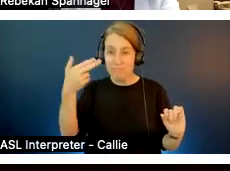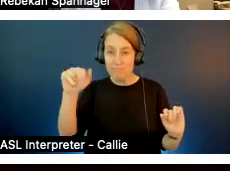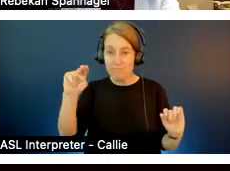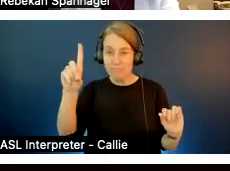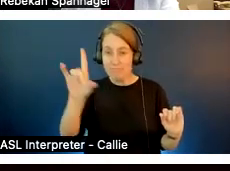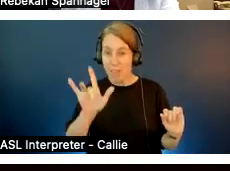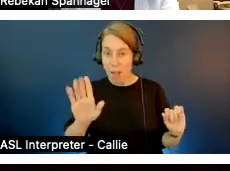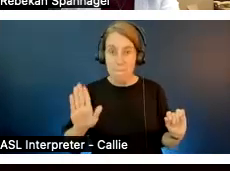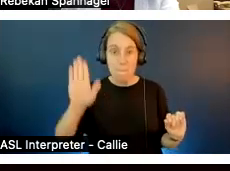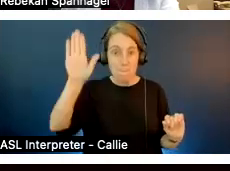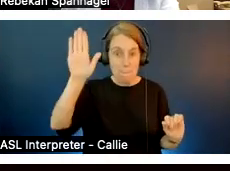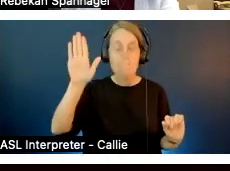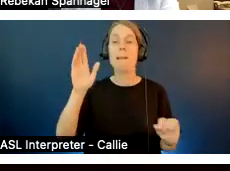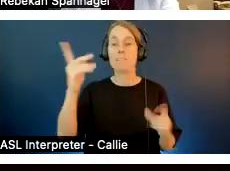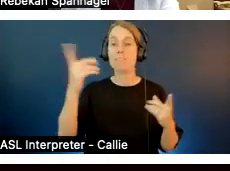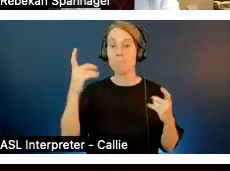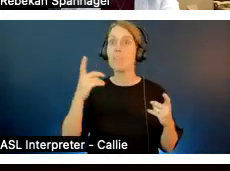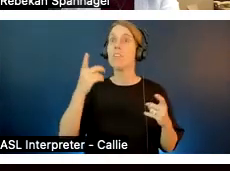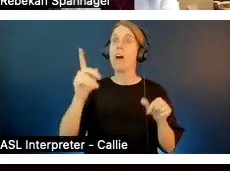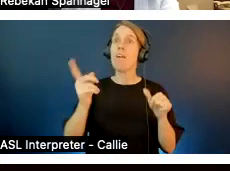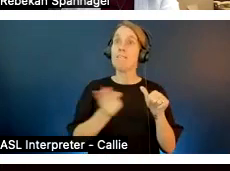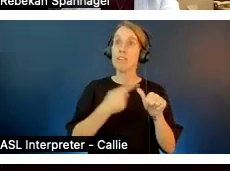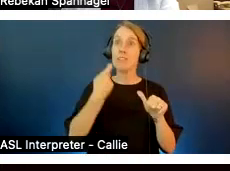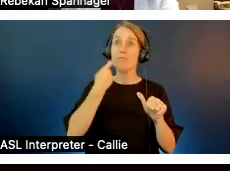in i can go ahead and read off the first one for you guys